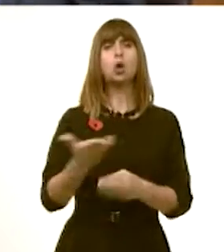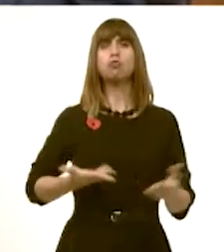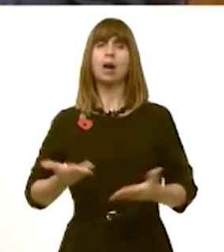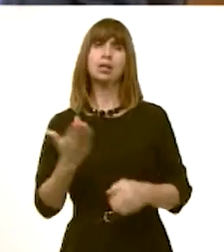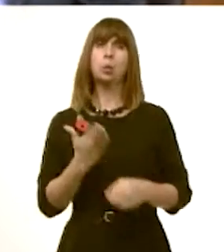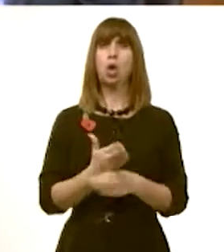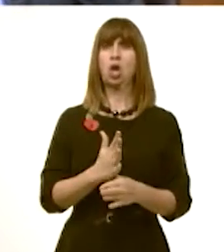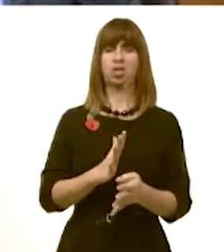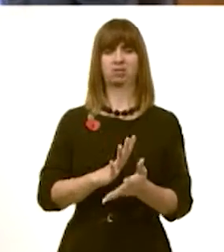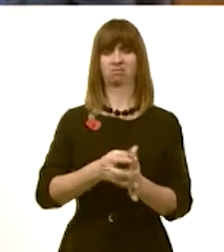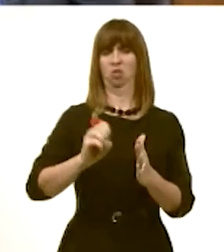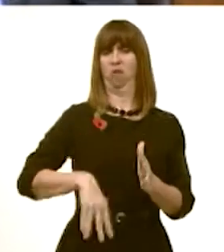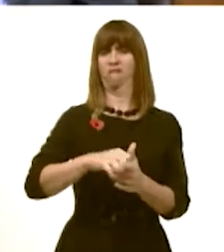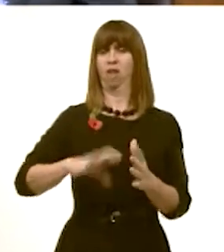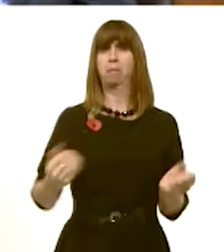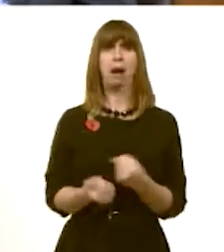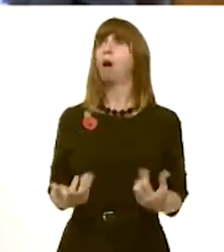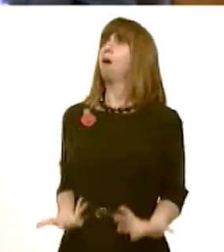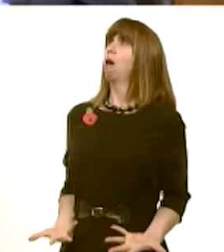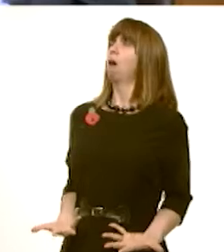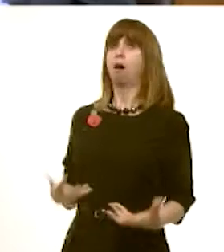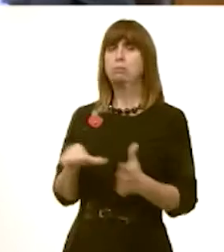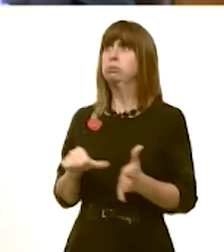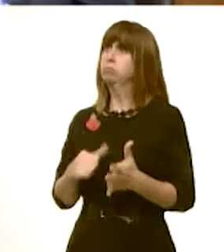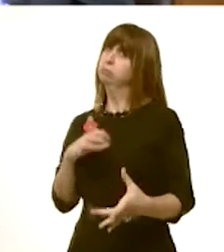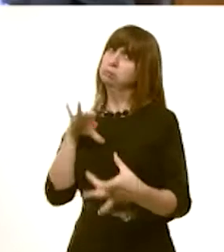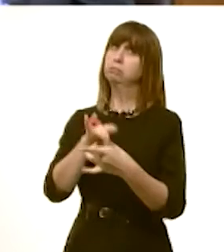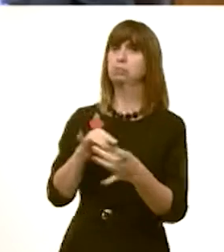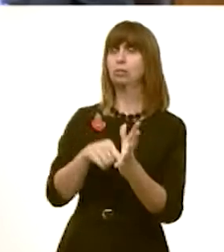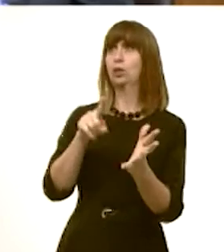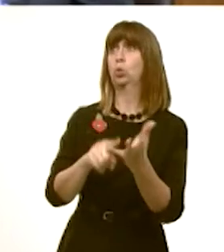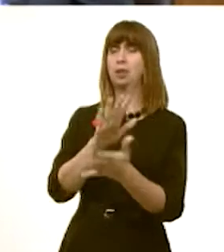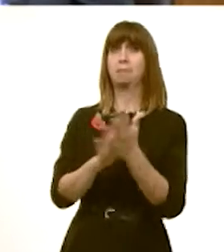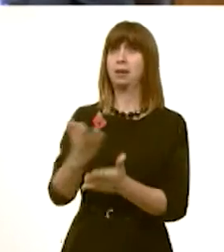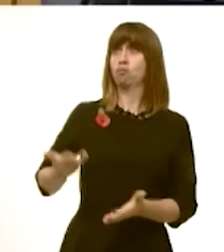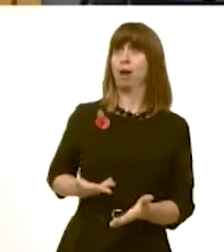them to join a trade union, and it is, in that sense, a fundamental attack on rights and democracy.